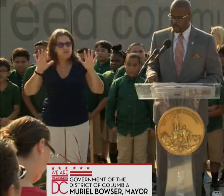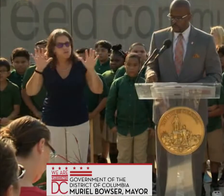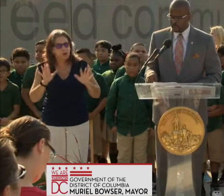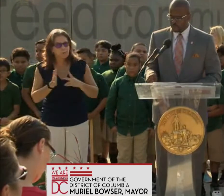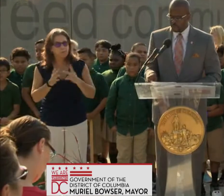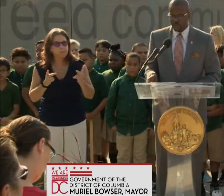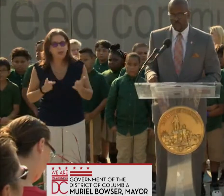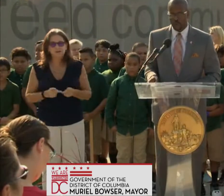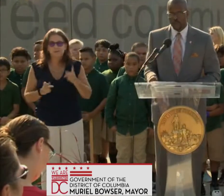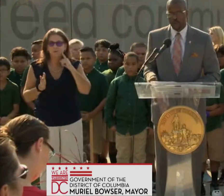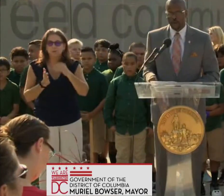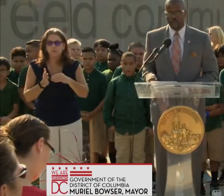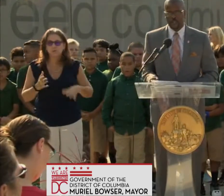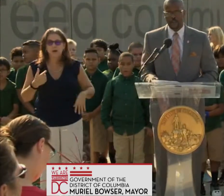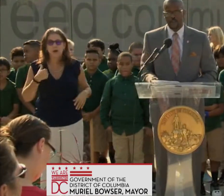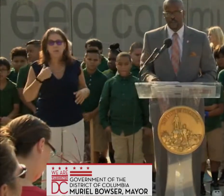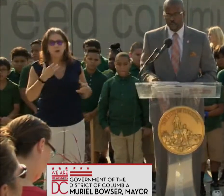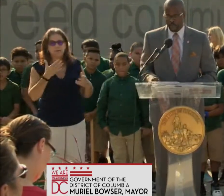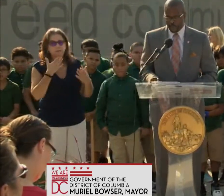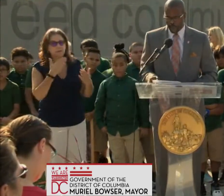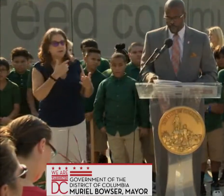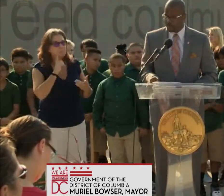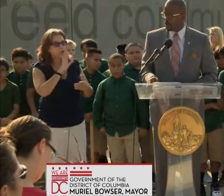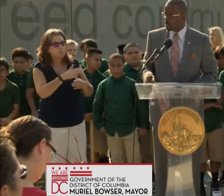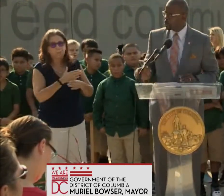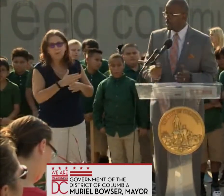for their tremendous work and partnership it would be great no really